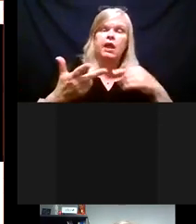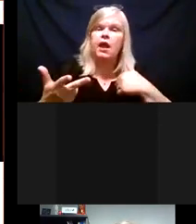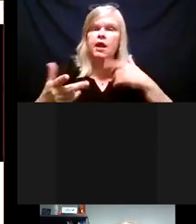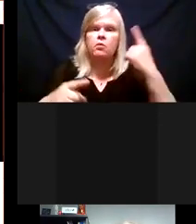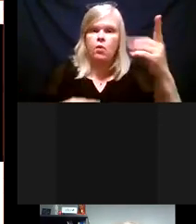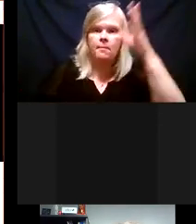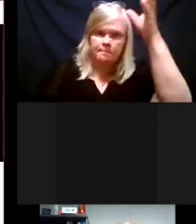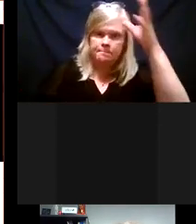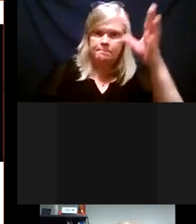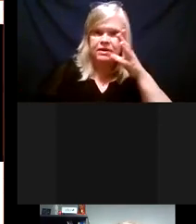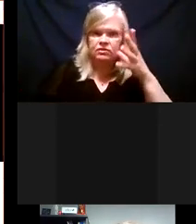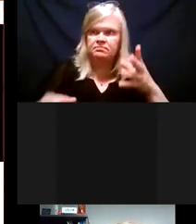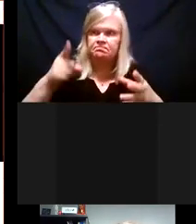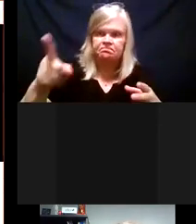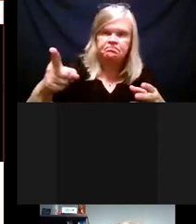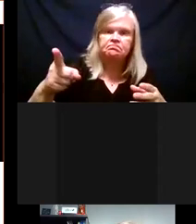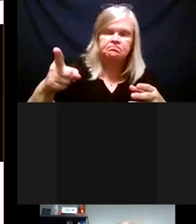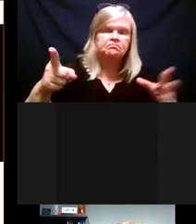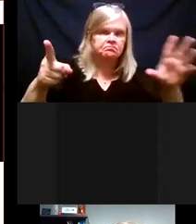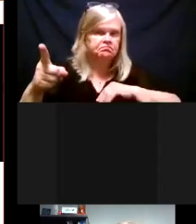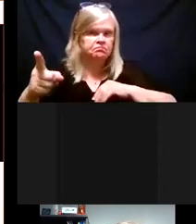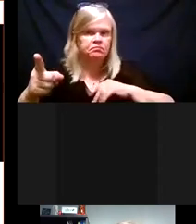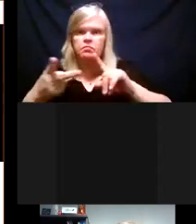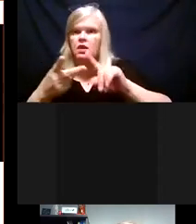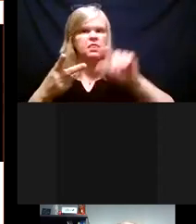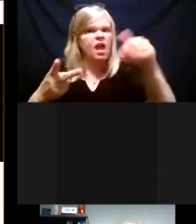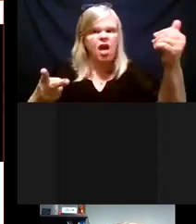WITH SOME MANNER OF TREATMENT, ANOTHER PARENT WHO IS NOT -- I